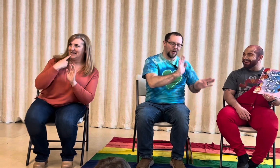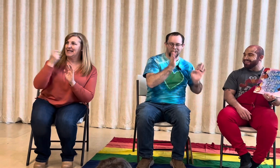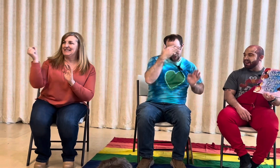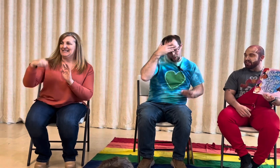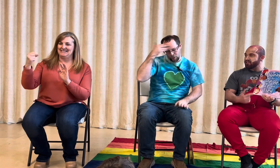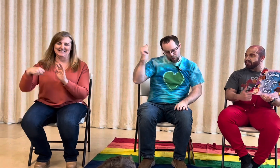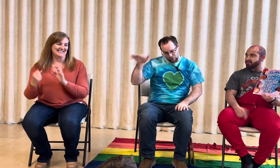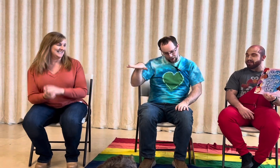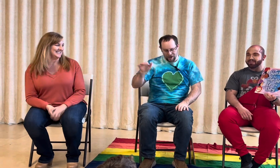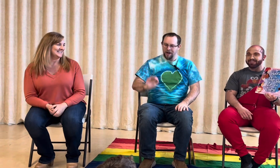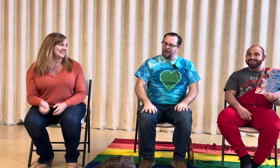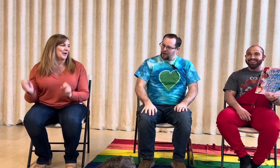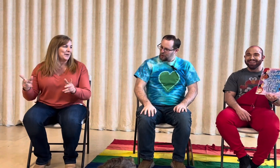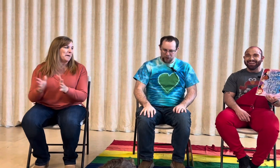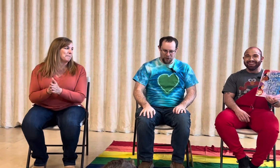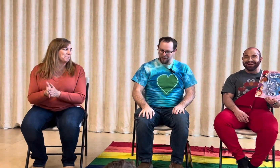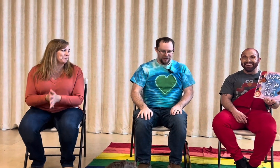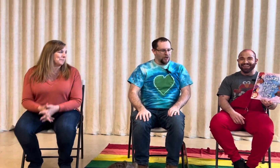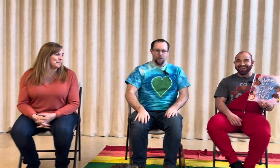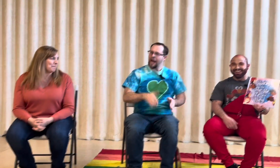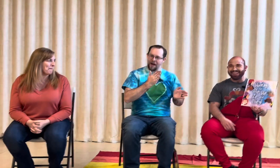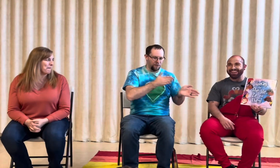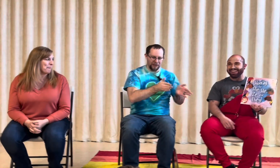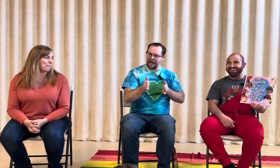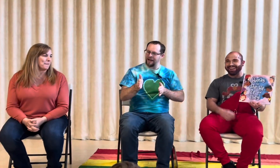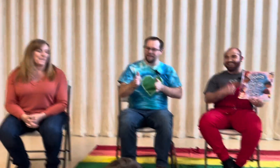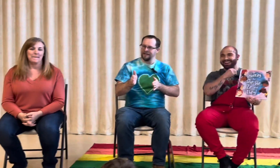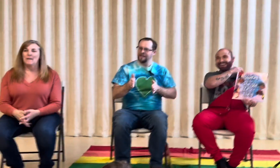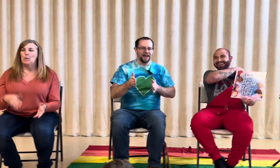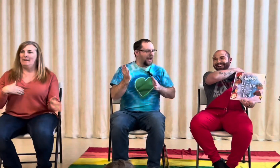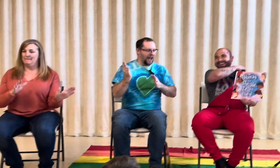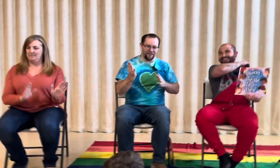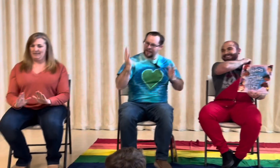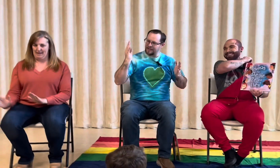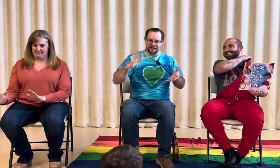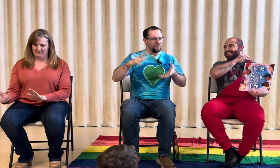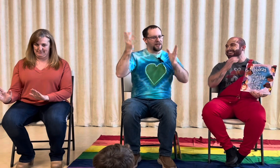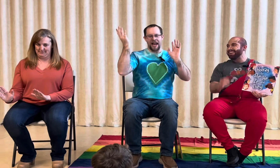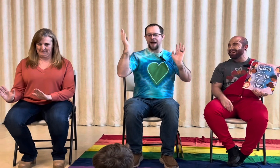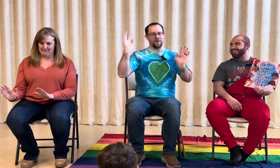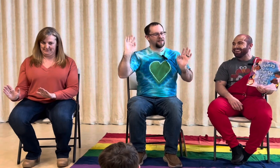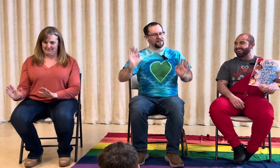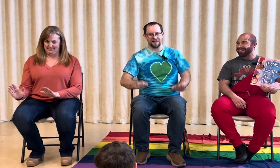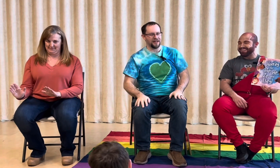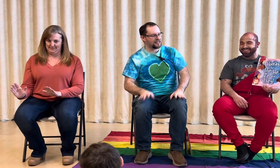whew. BUSTER: I'll let you do this one. AARON: We have a plan and then something happens. It's